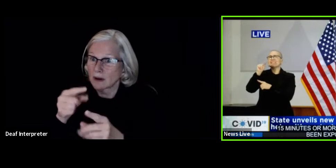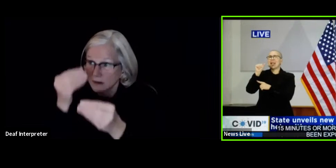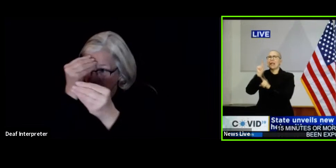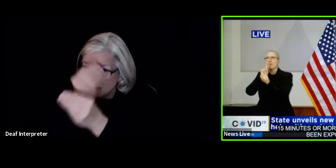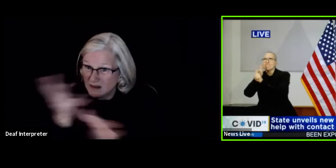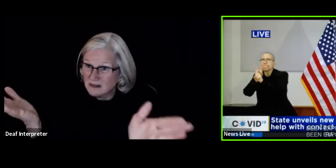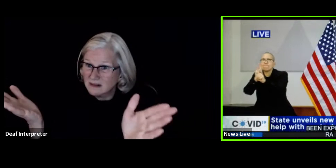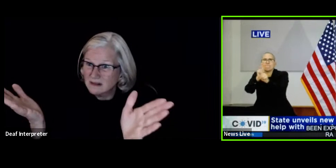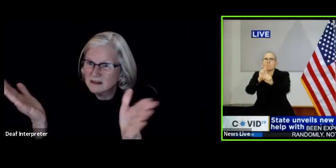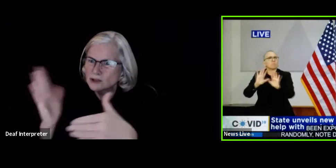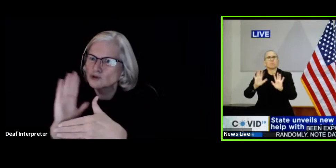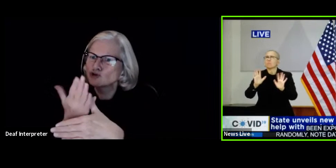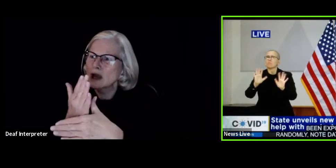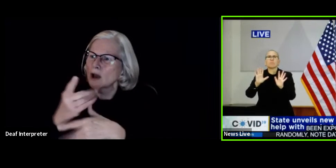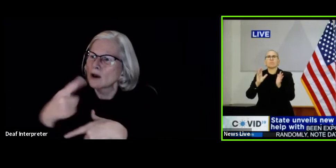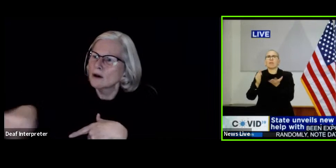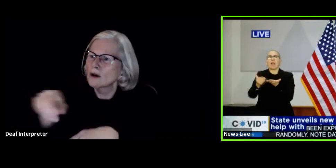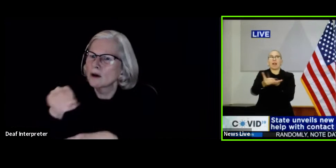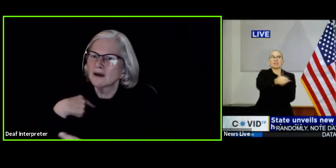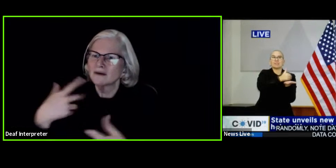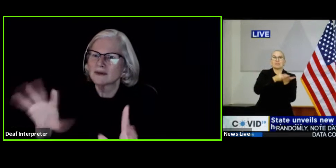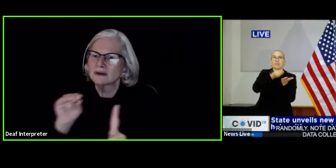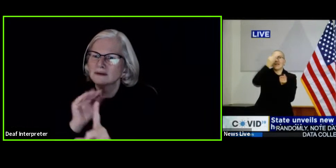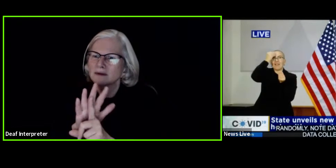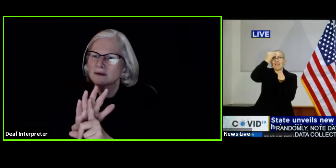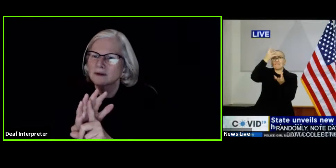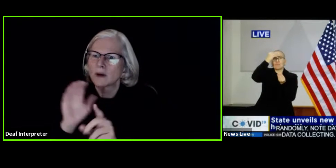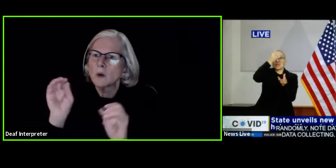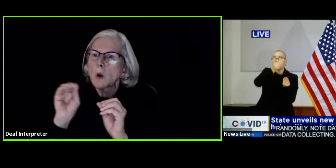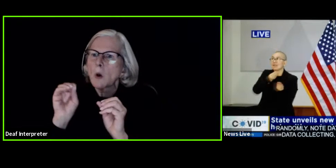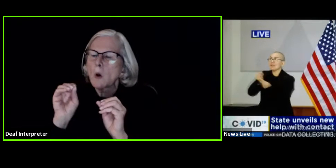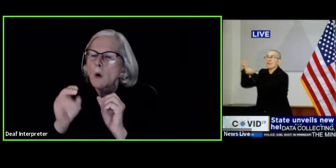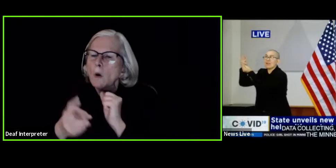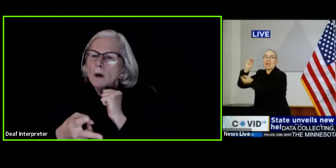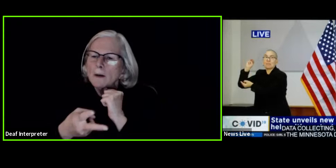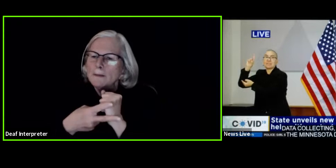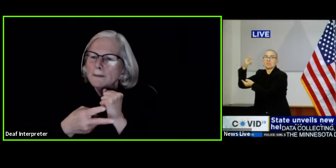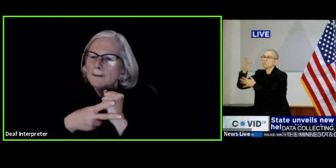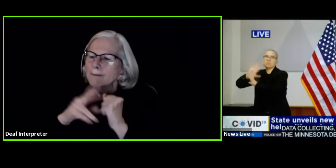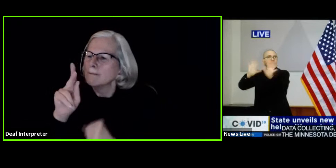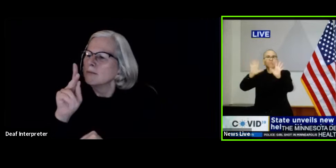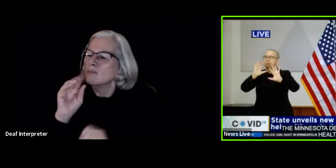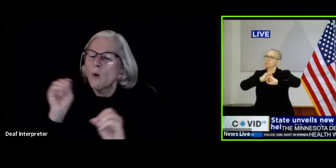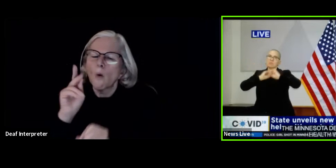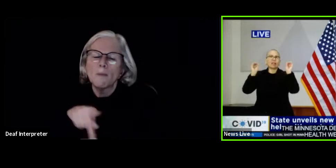NOR TO GOOGLE, TO APPLE, TO ANYONE. IT IS SIMPLY A RANDOM KEY THAT IS